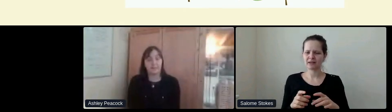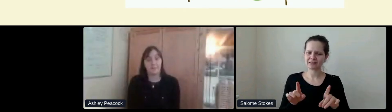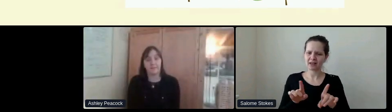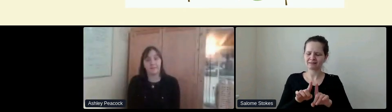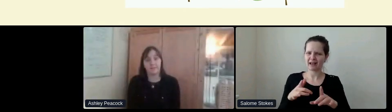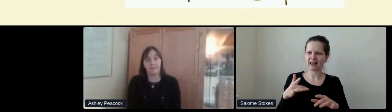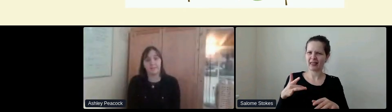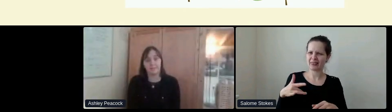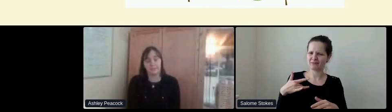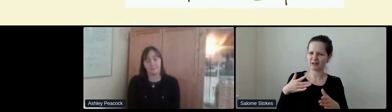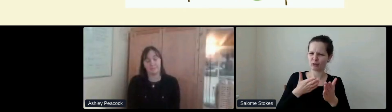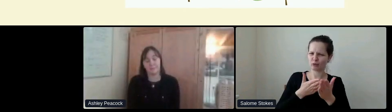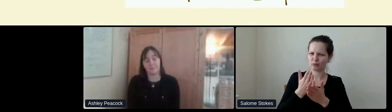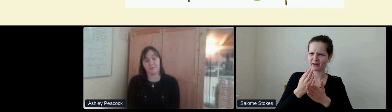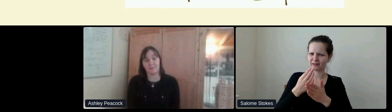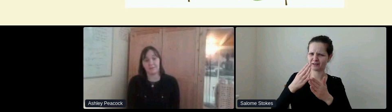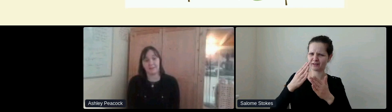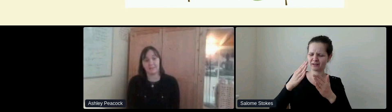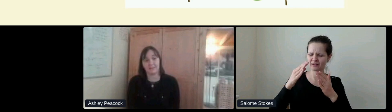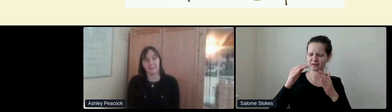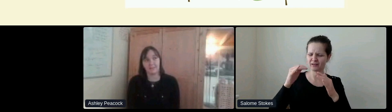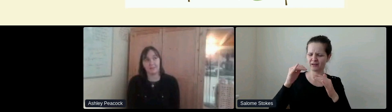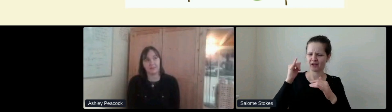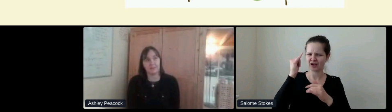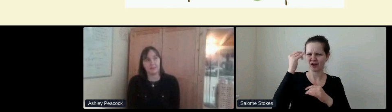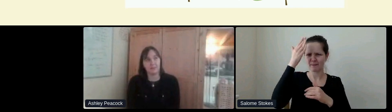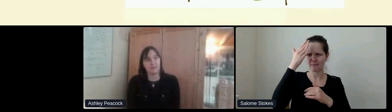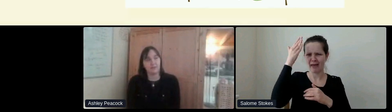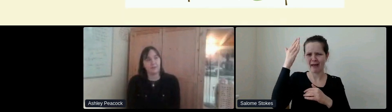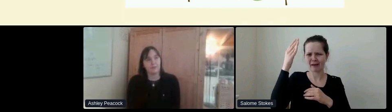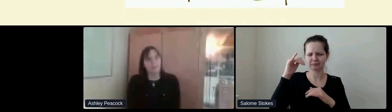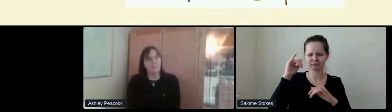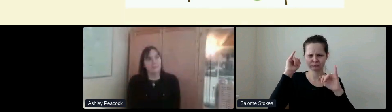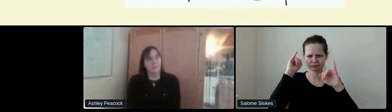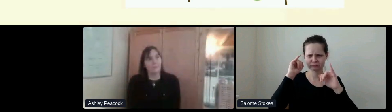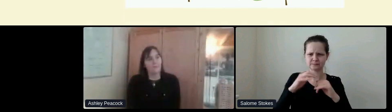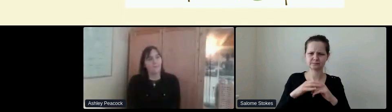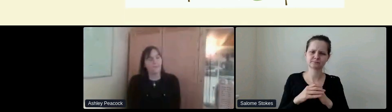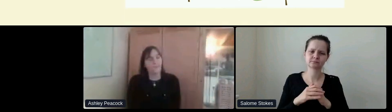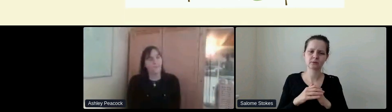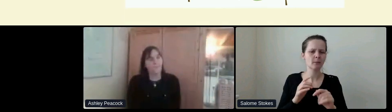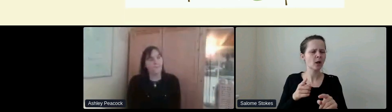But yours is quite different though. You don't struggle with that sort of thing, do you?